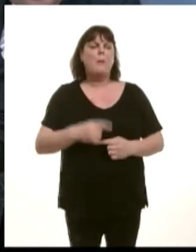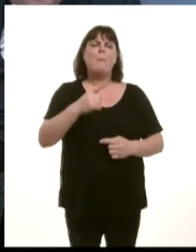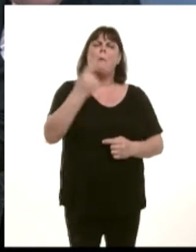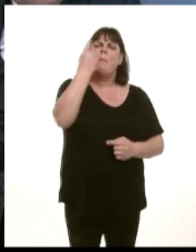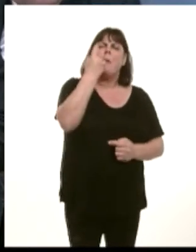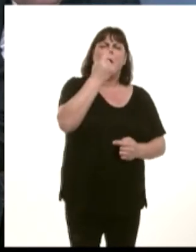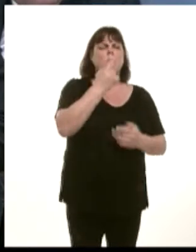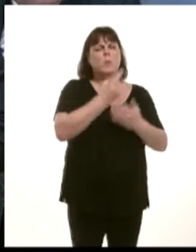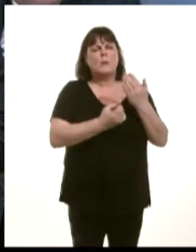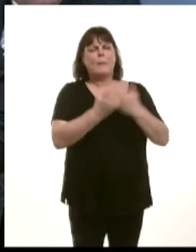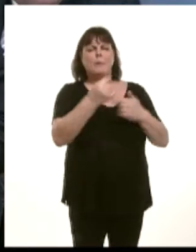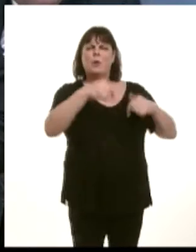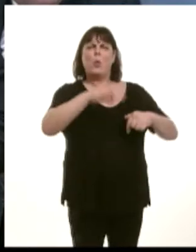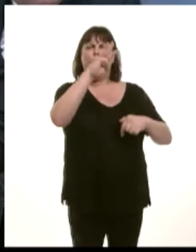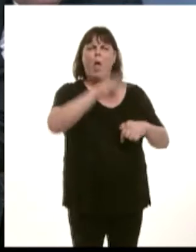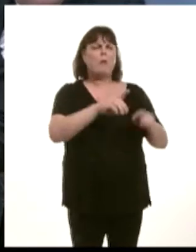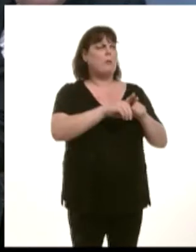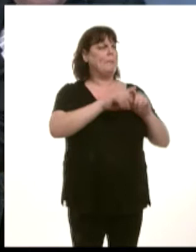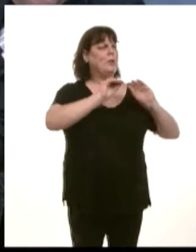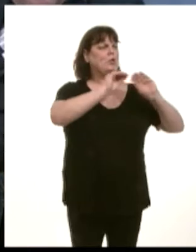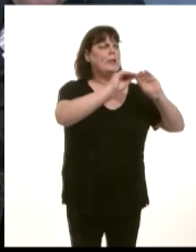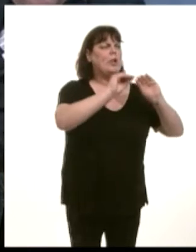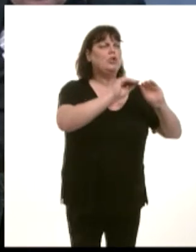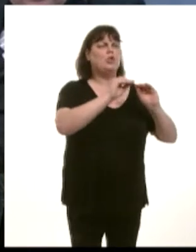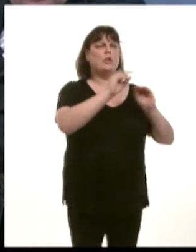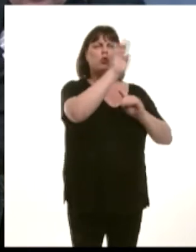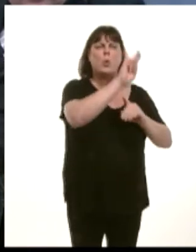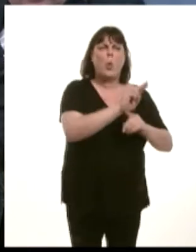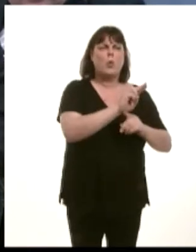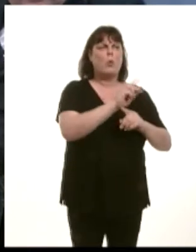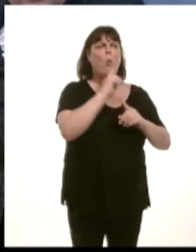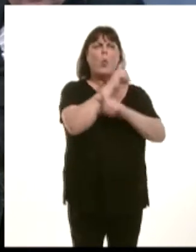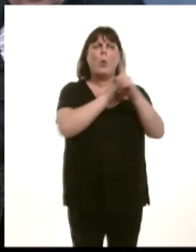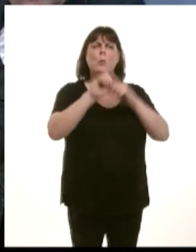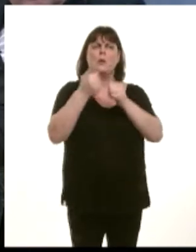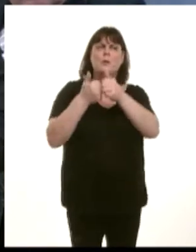education, whether it be community support, obviously do have a role and input from the